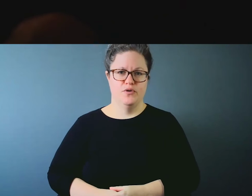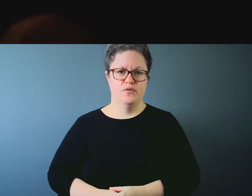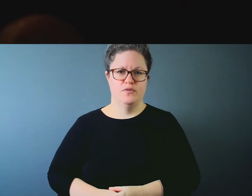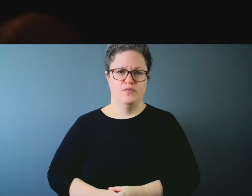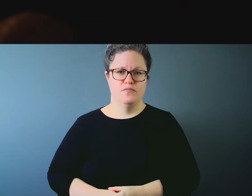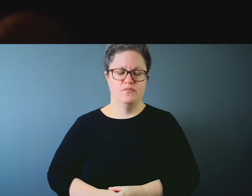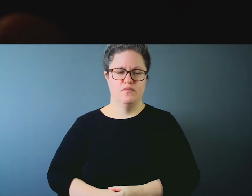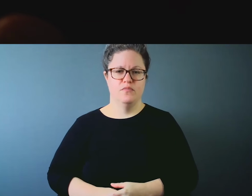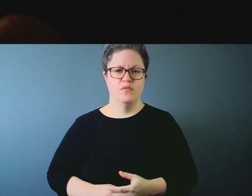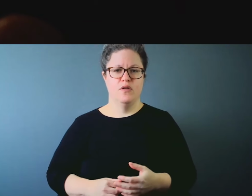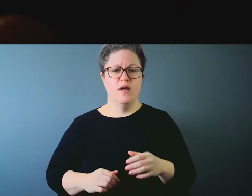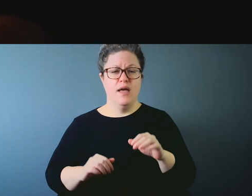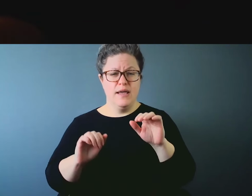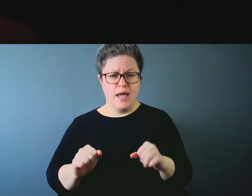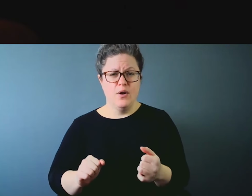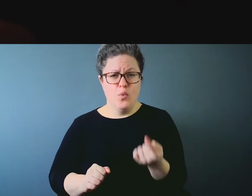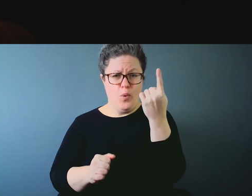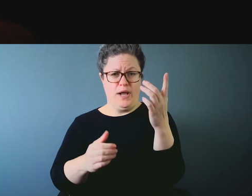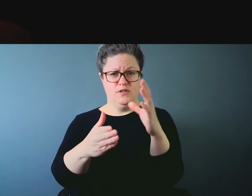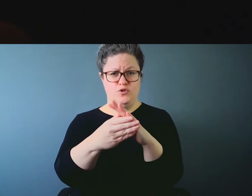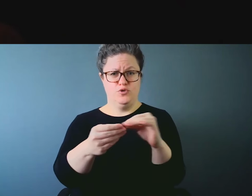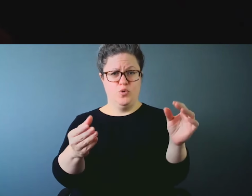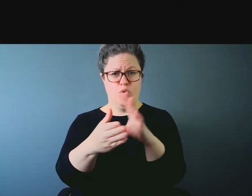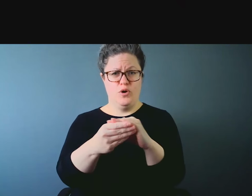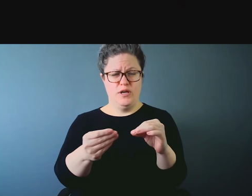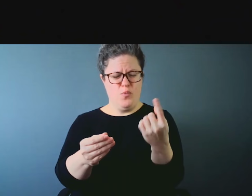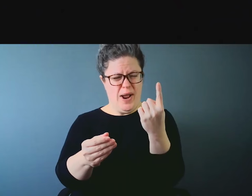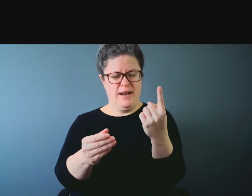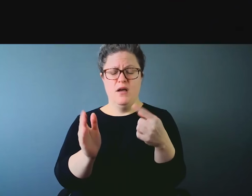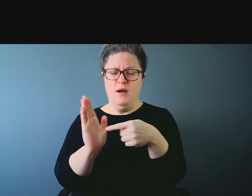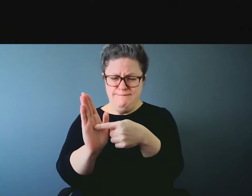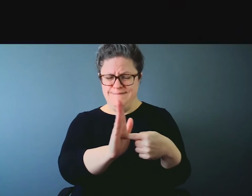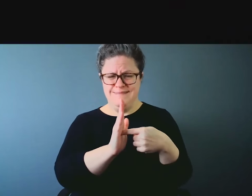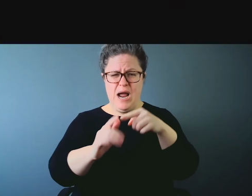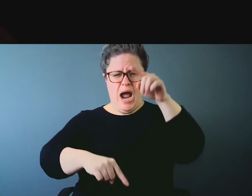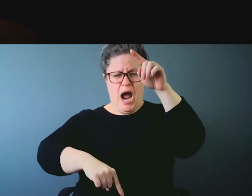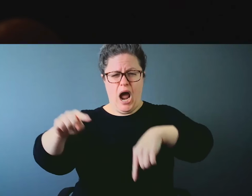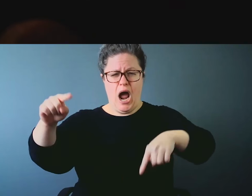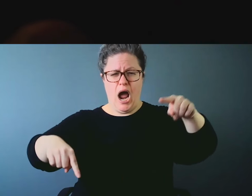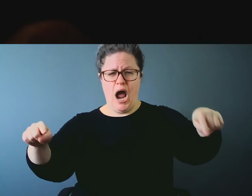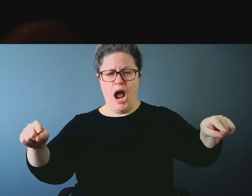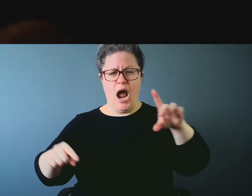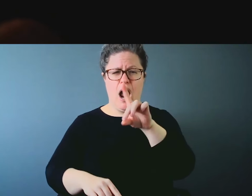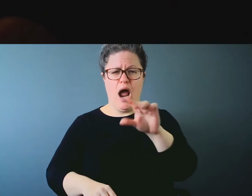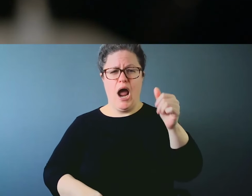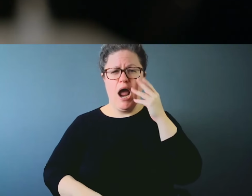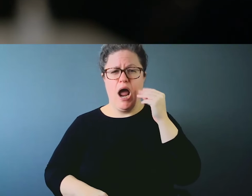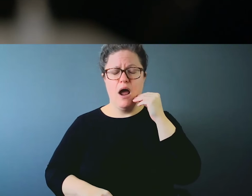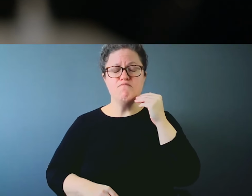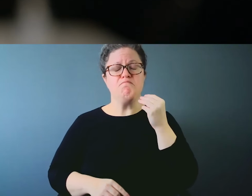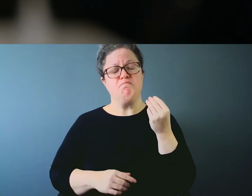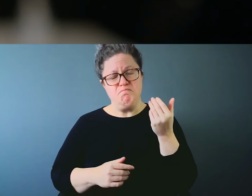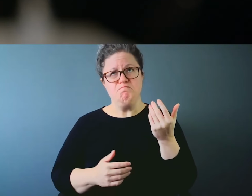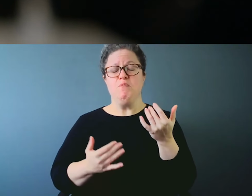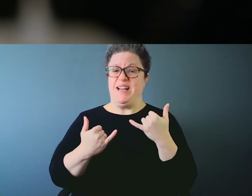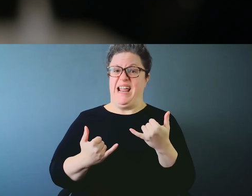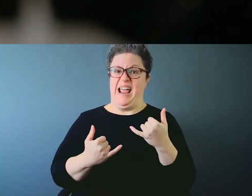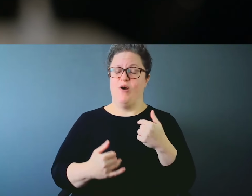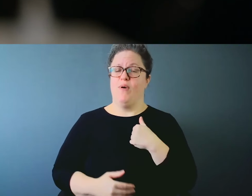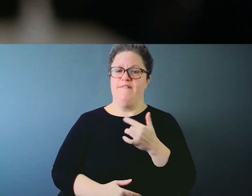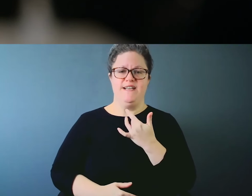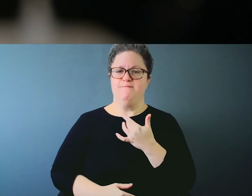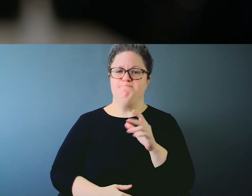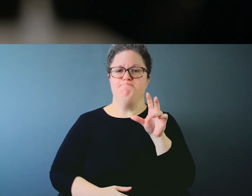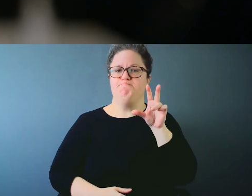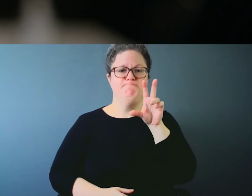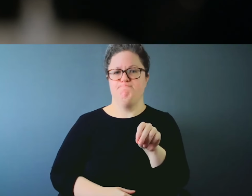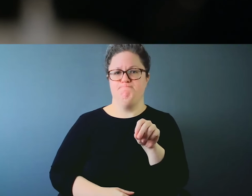Can one story really, truly reflect a varied array of experience? Right now, I feel like I'm saying, no, it can't.